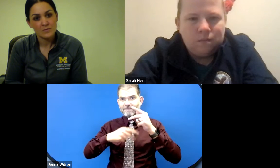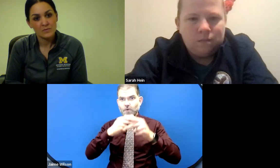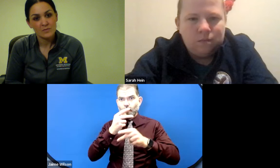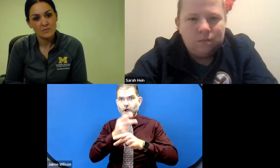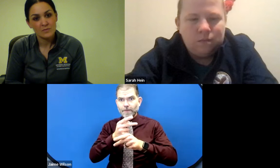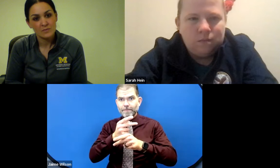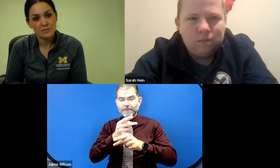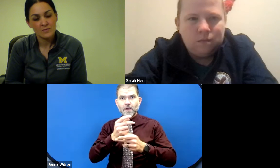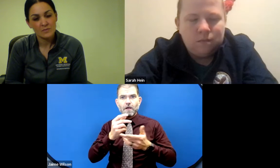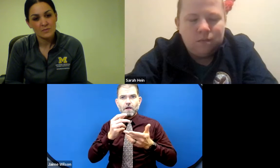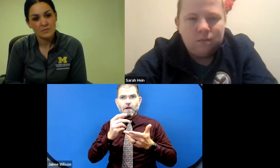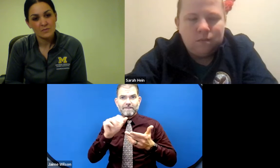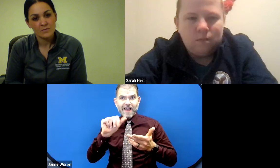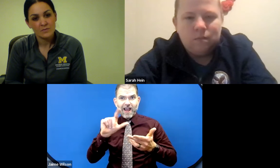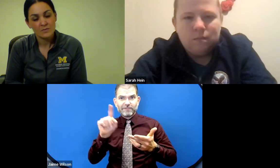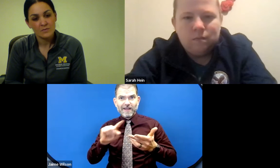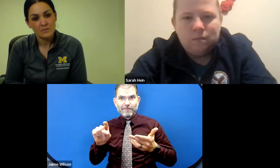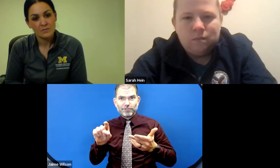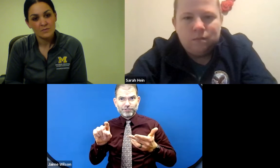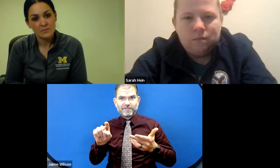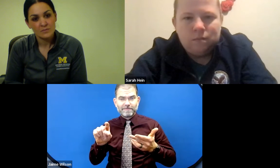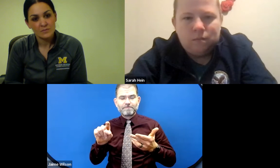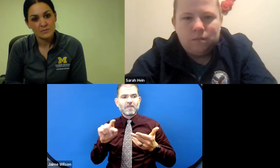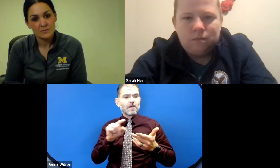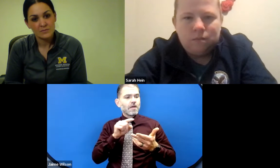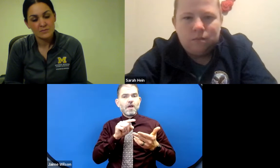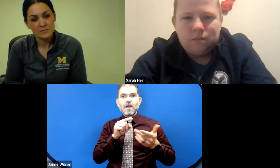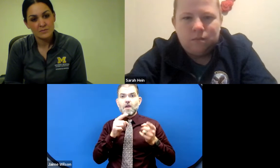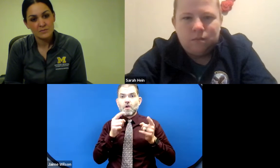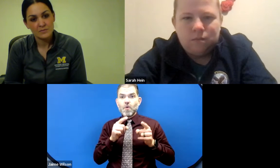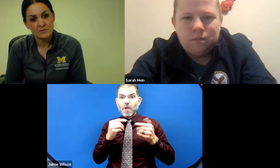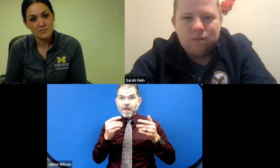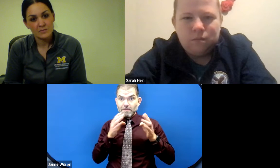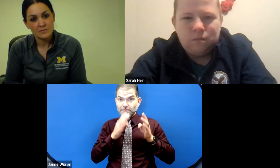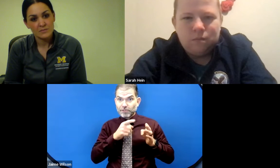ASL Interpreter: and that's related ASL Interpreter: to the genetic form of Alzheimer's.